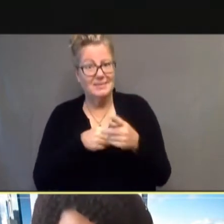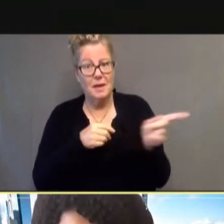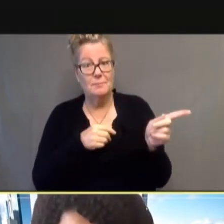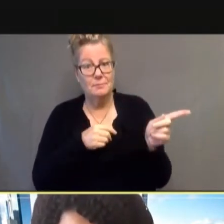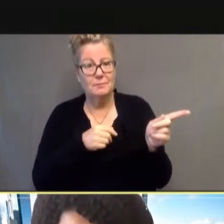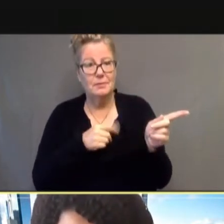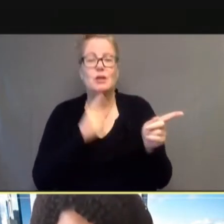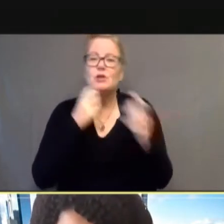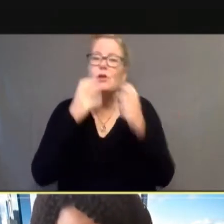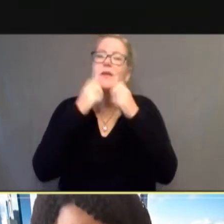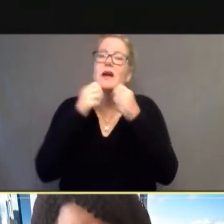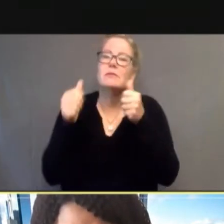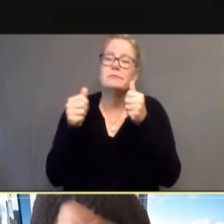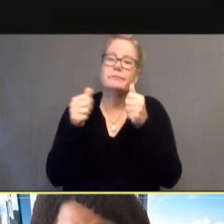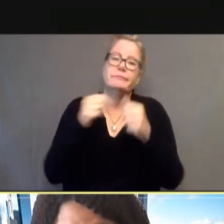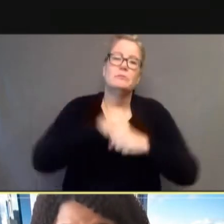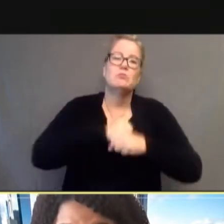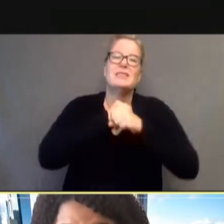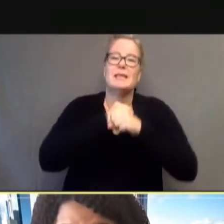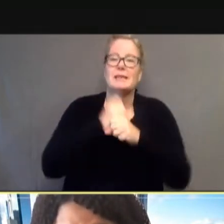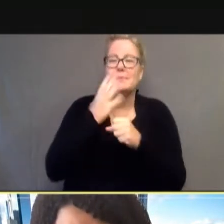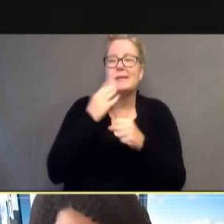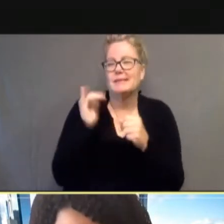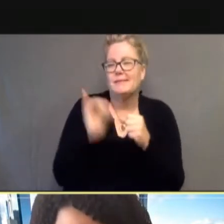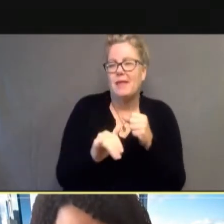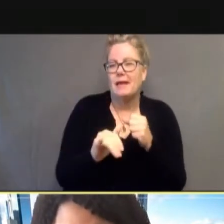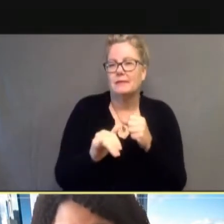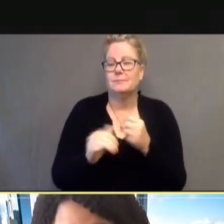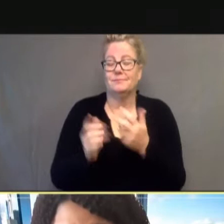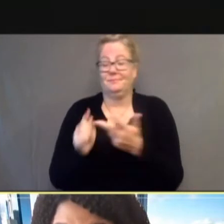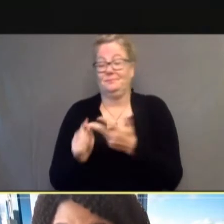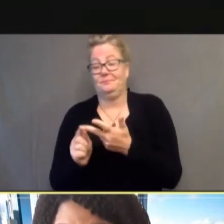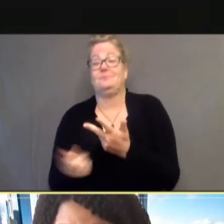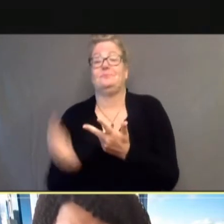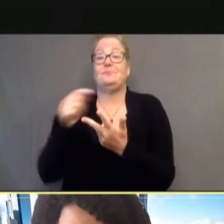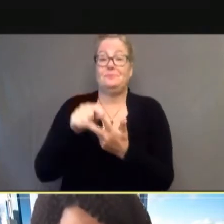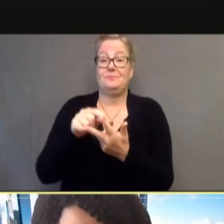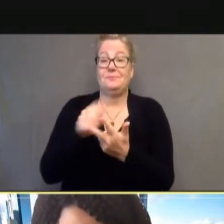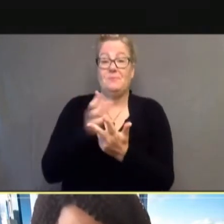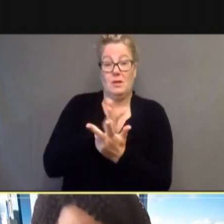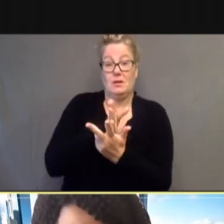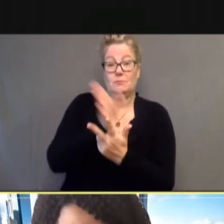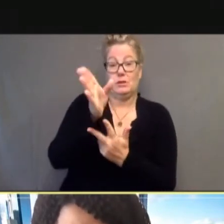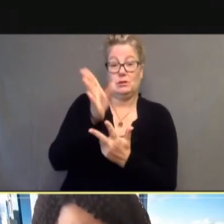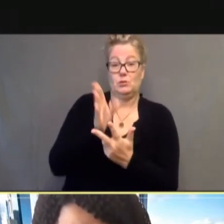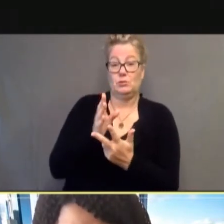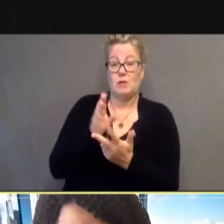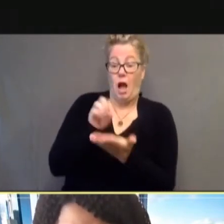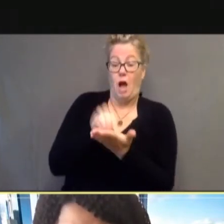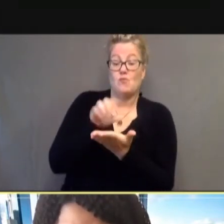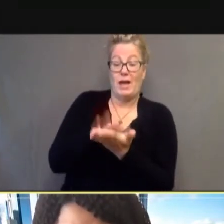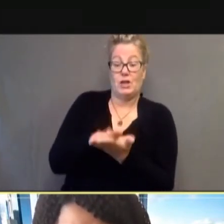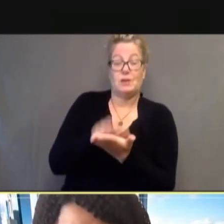in that regard. With regard to prong two, a record of such an impairment that's, let's